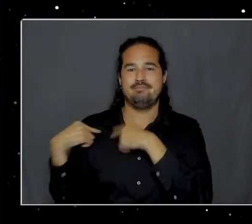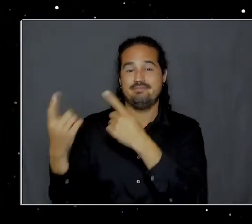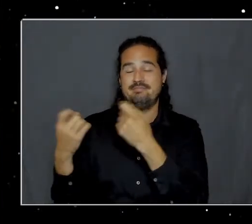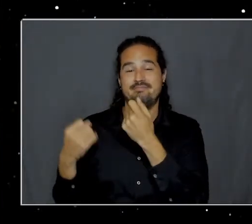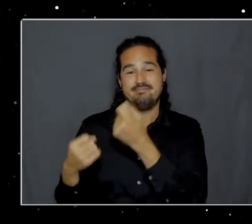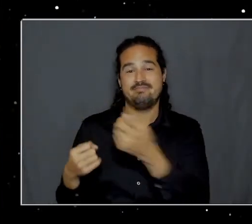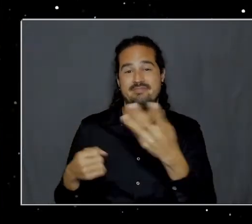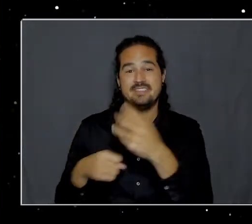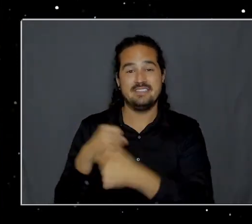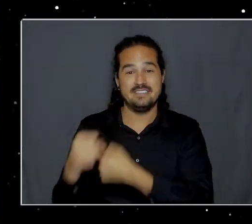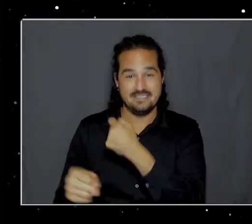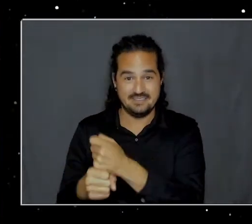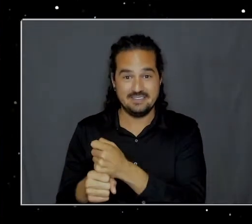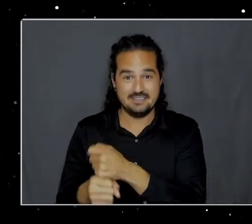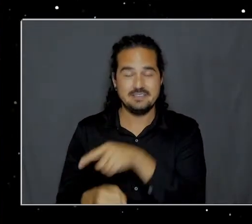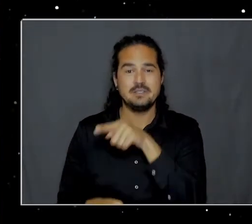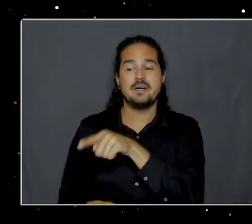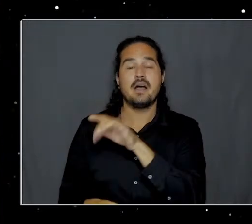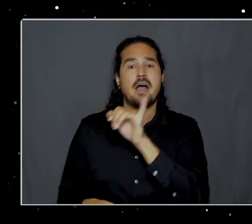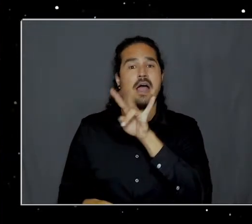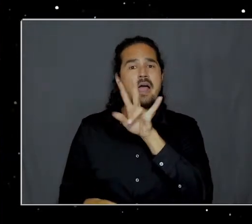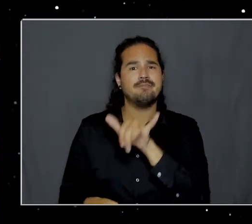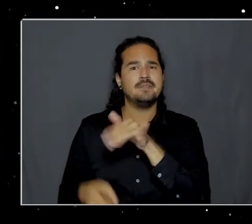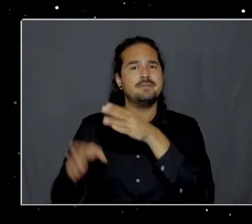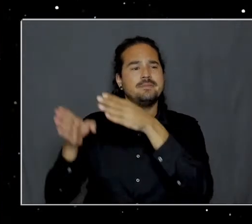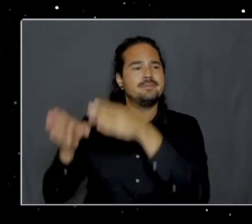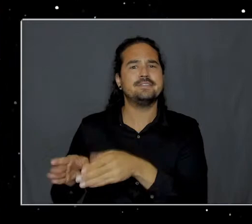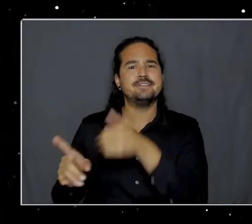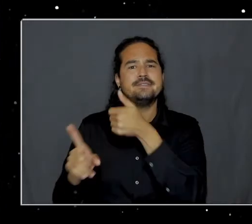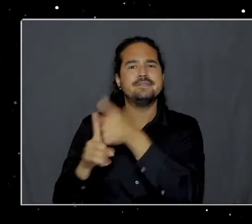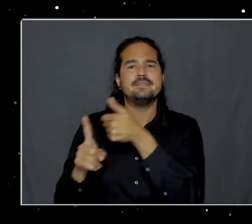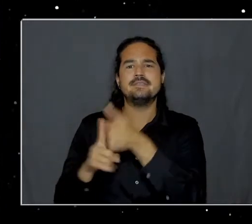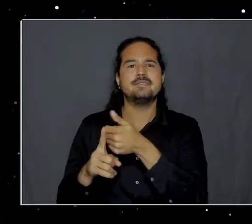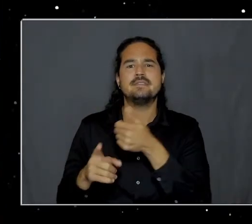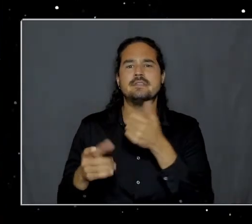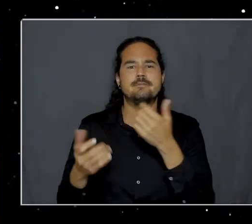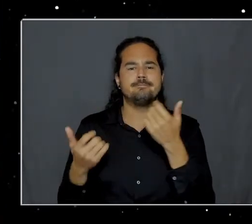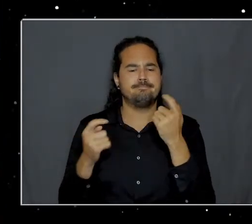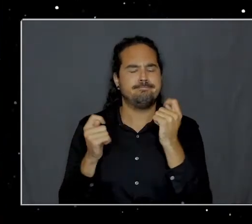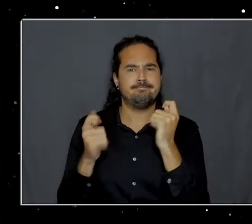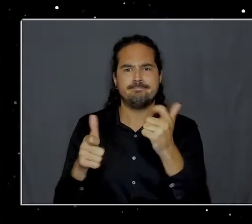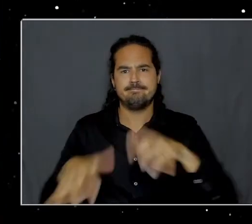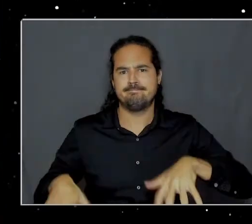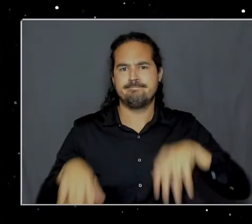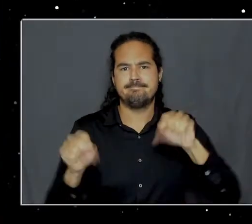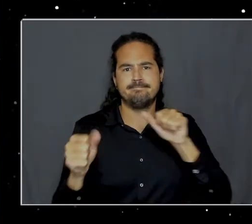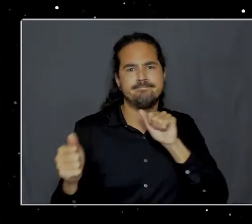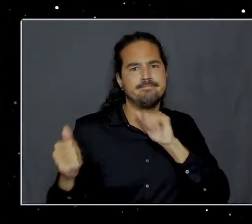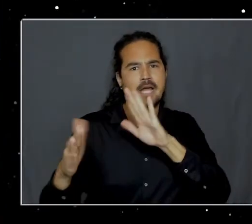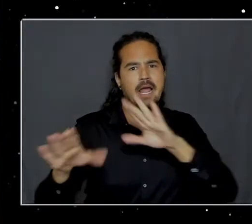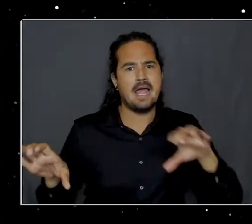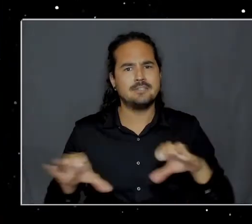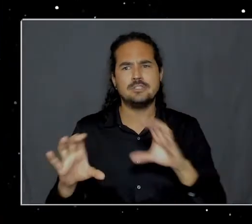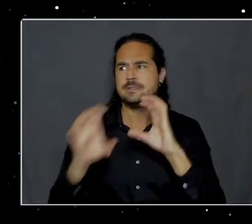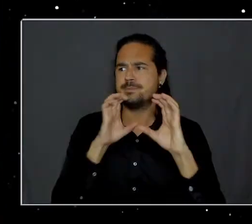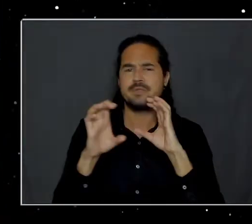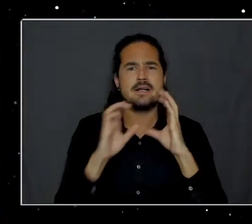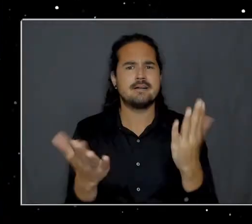BEEN DOING FOR YEARS. SHE IS SOMEONE WHO IMMEDIATELY CAN NOT ONLY TAKE ACTION, BUT ALSO CAN COMMUNICATE WITH OTHERS